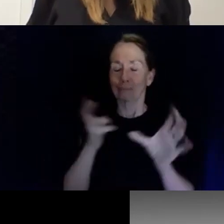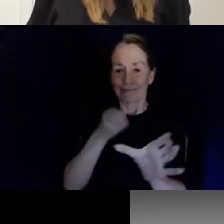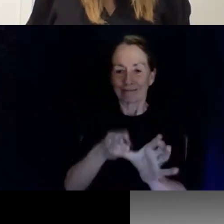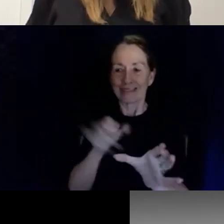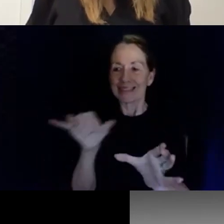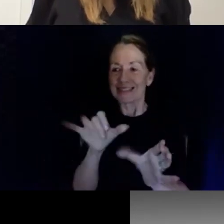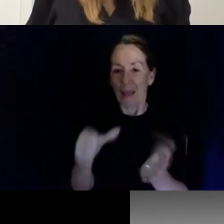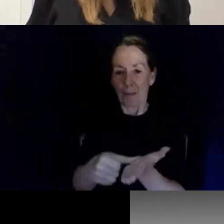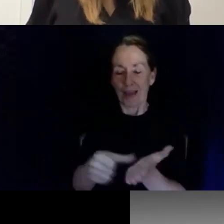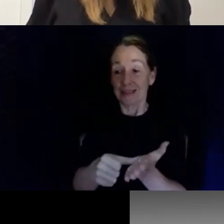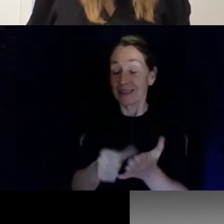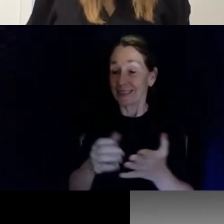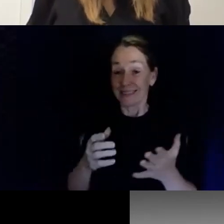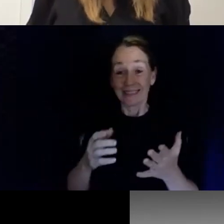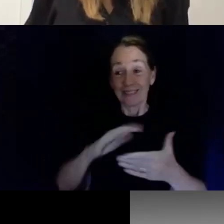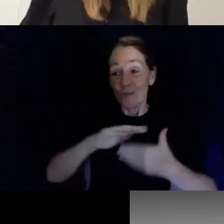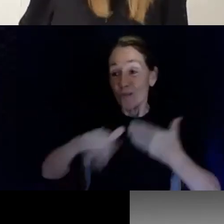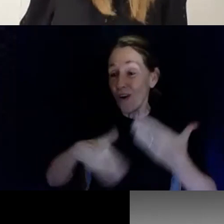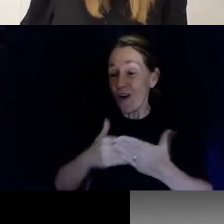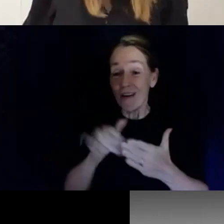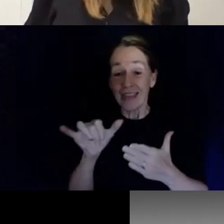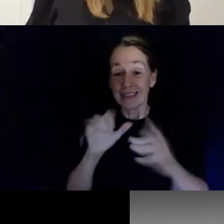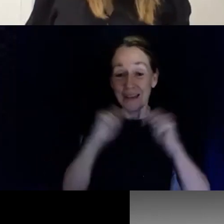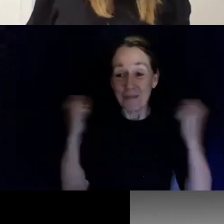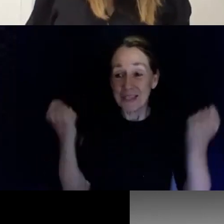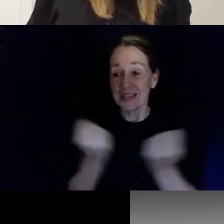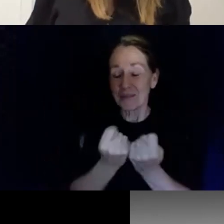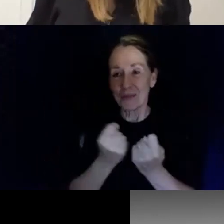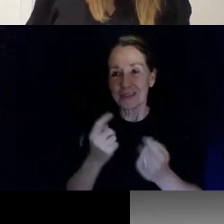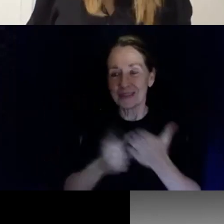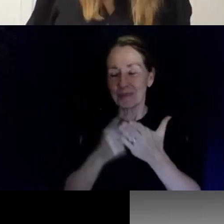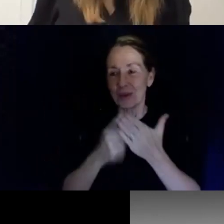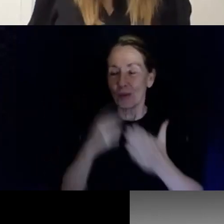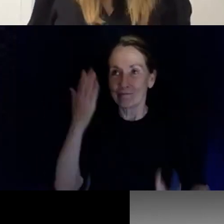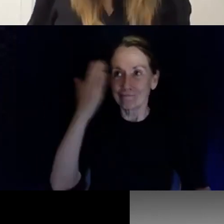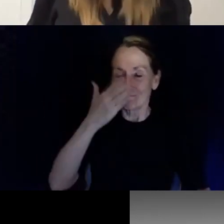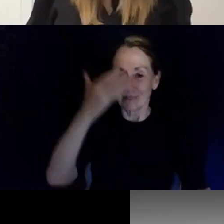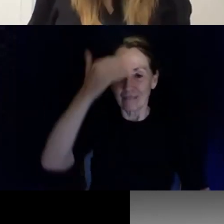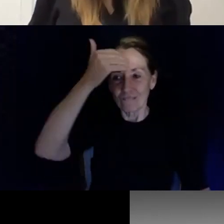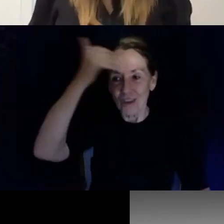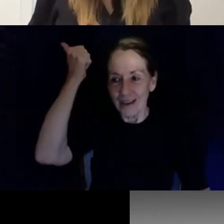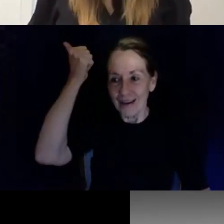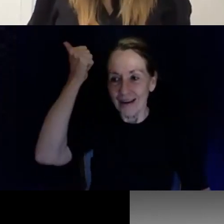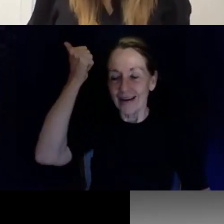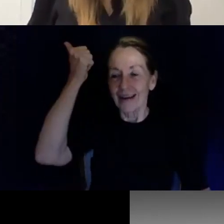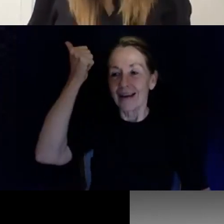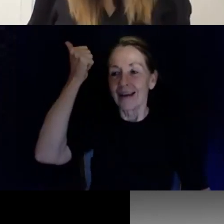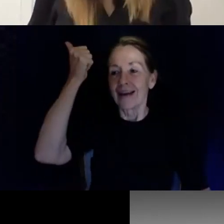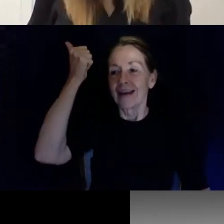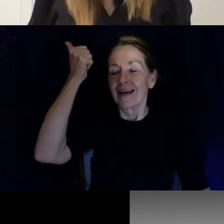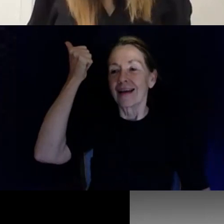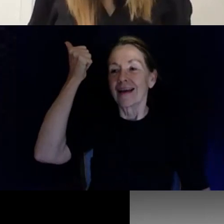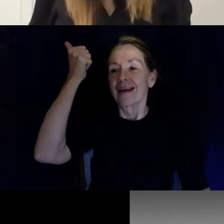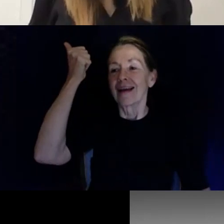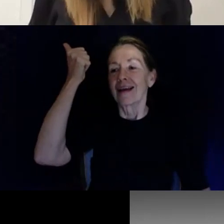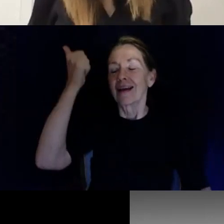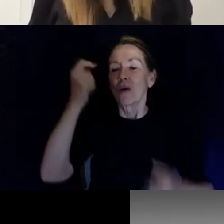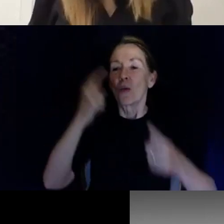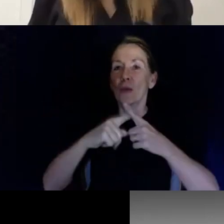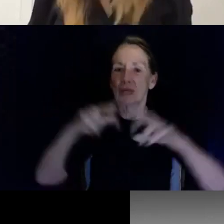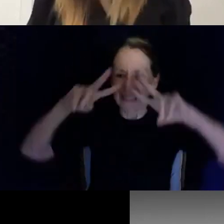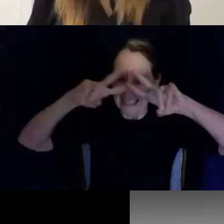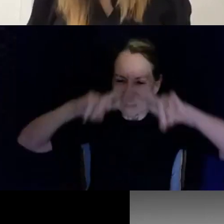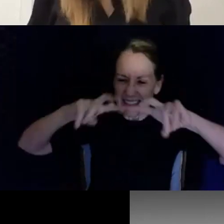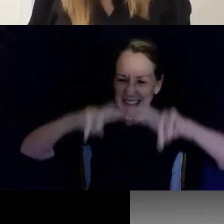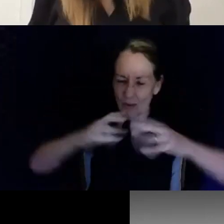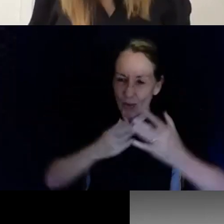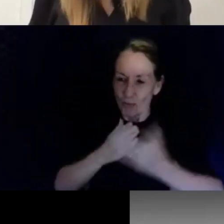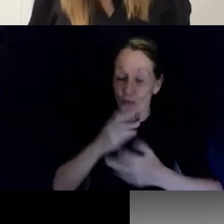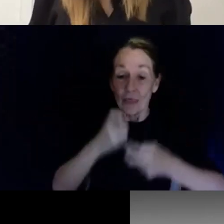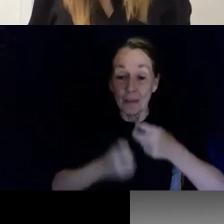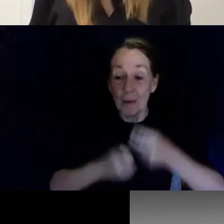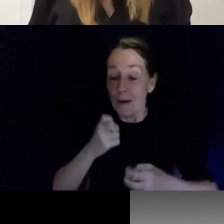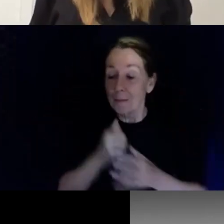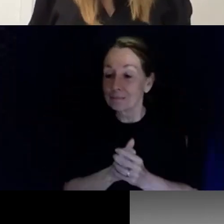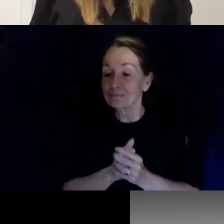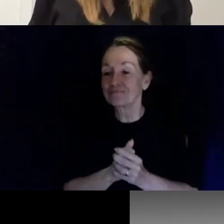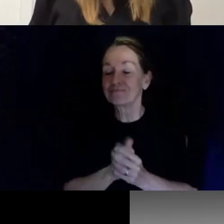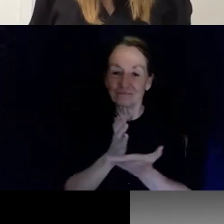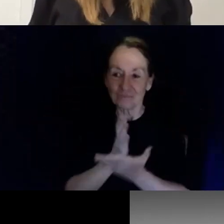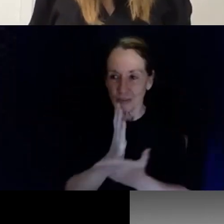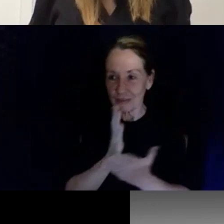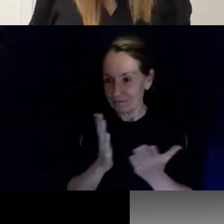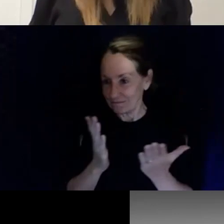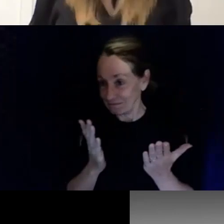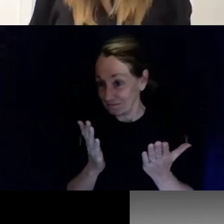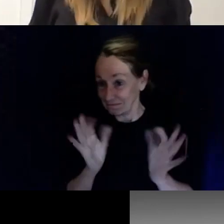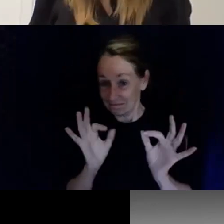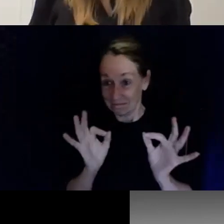AND LIKE CHRISTINE SAID, WE ALL NEED TO GET TOGETHER AND COLLABORATE AND TRY TO BE ON THE SAME PAGE.